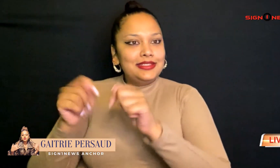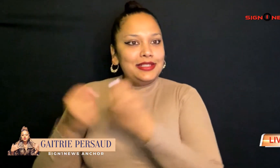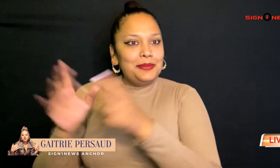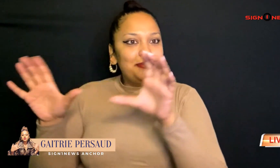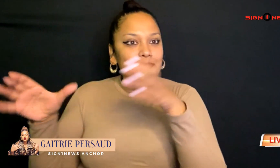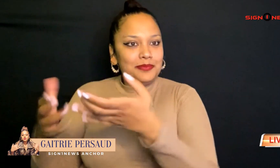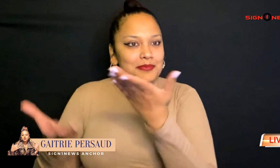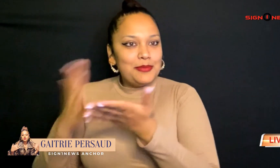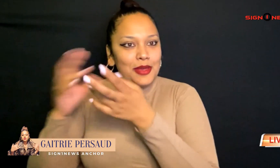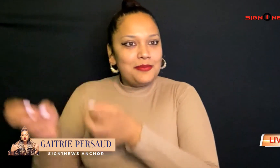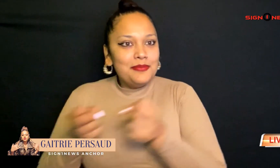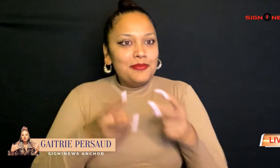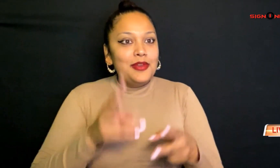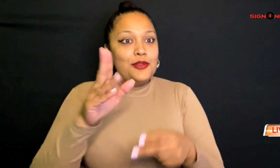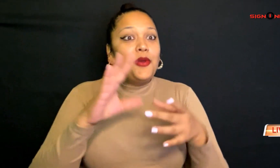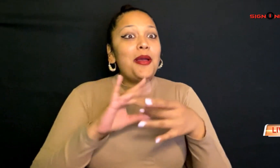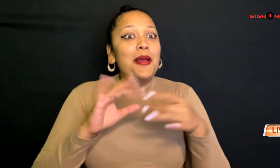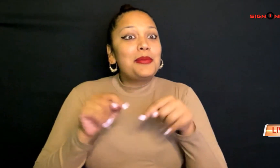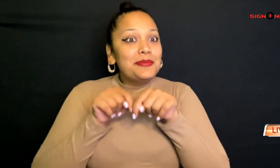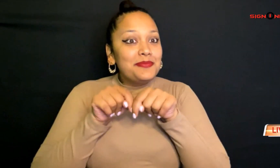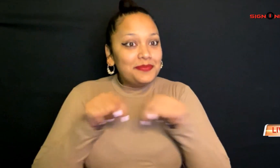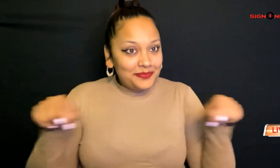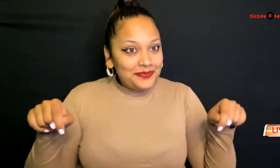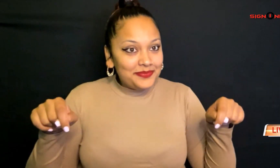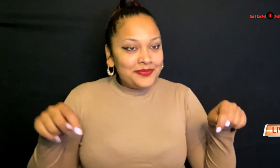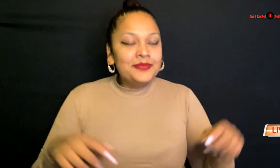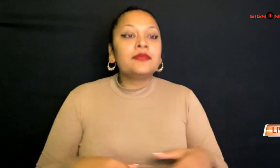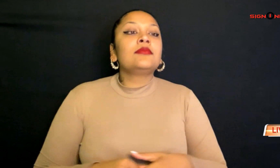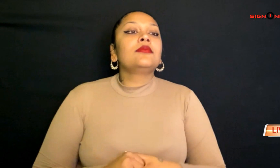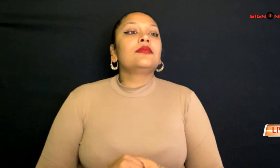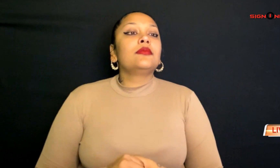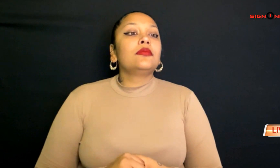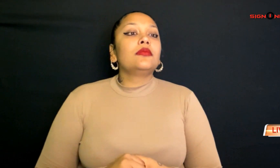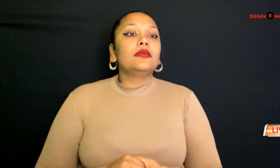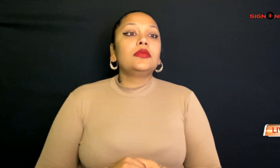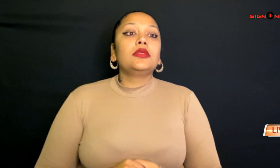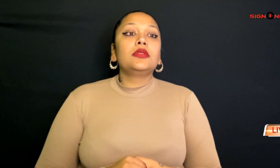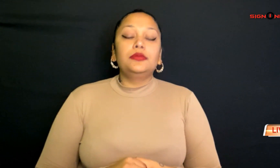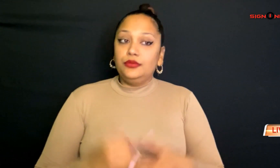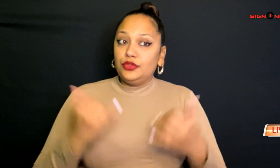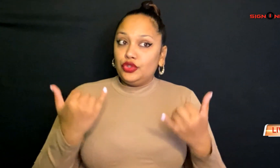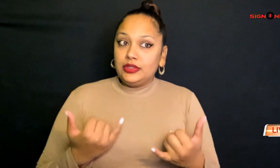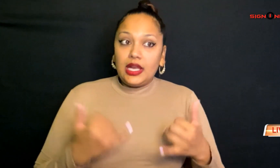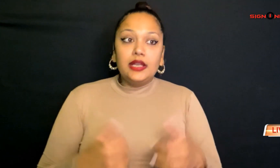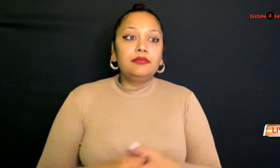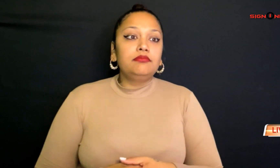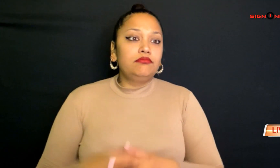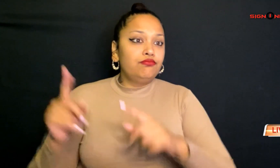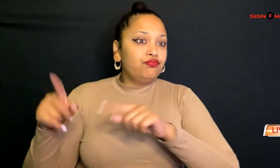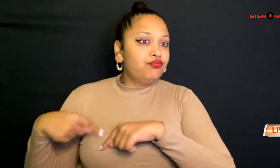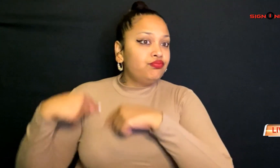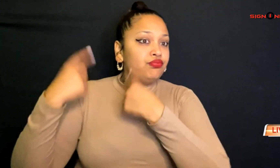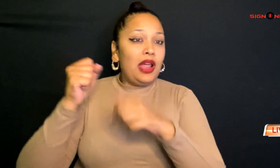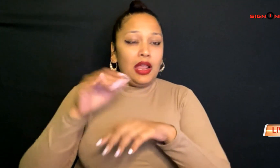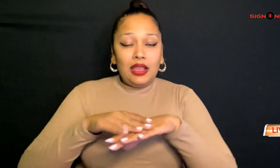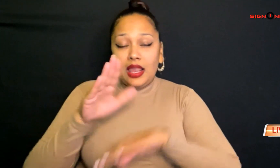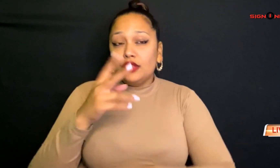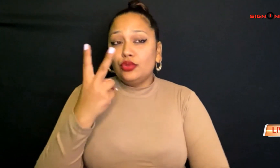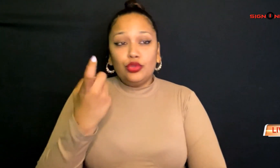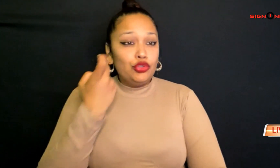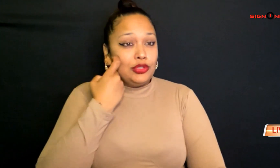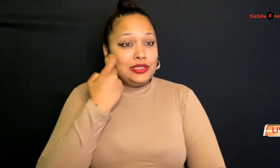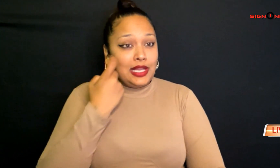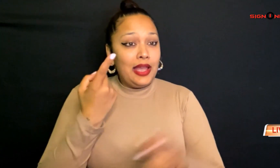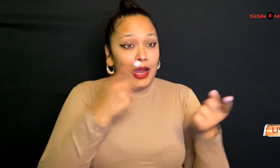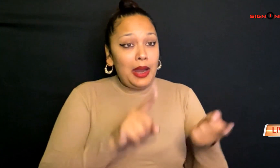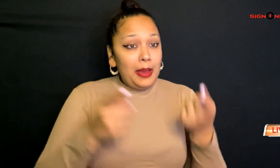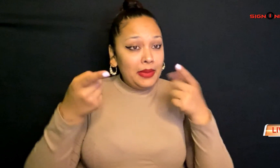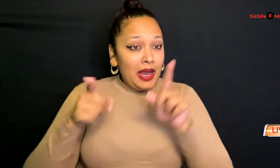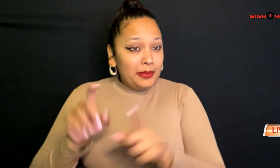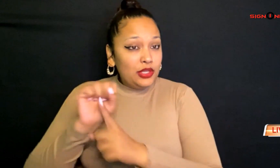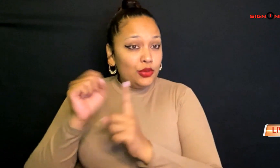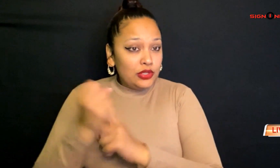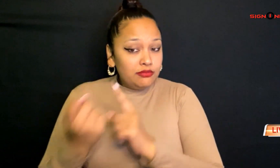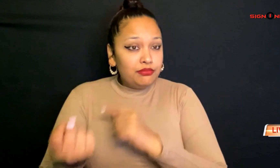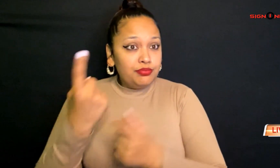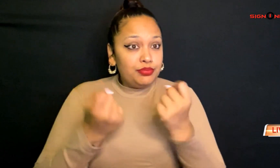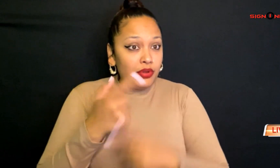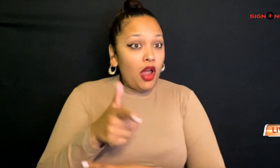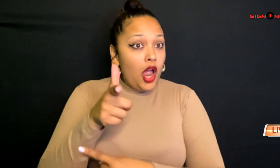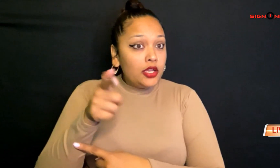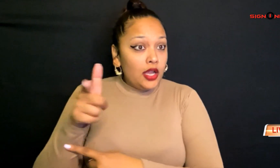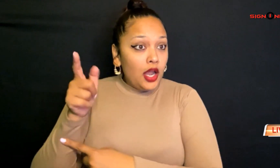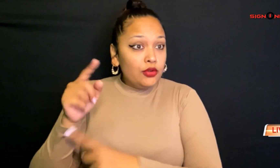we may add it at the bottom of the screen here's what's happening today there have been